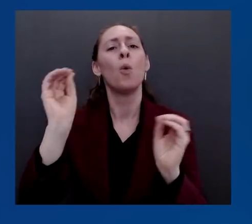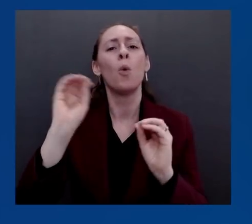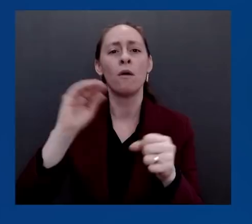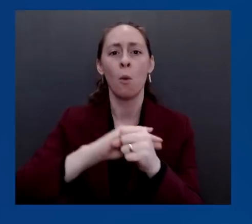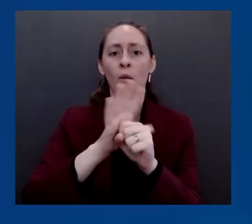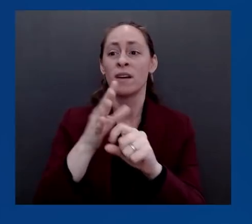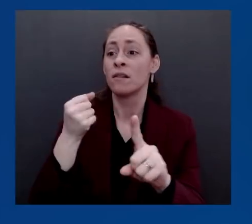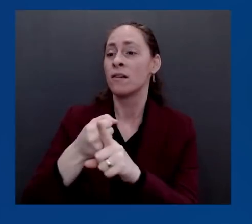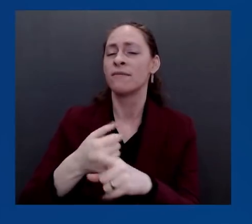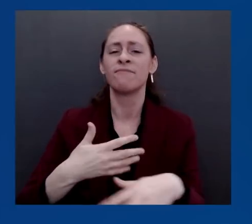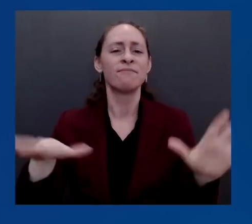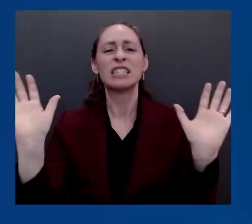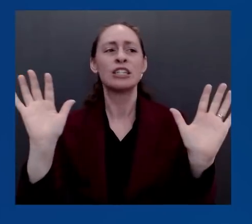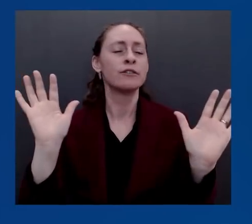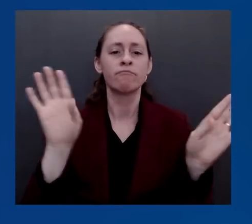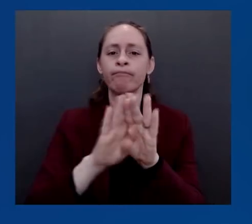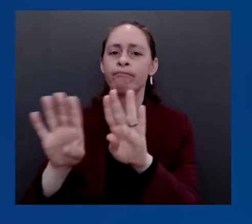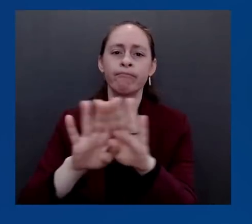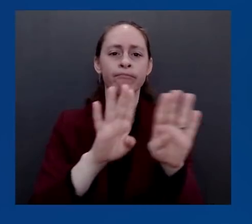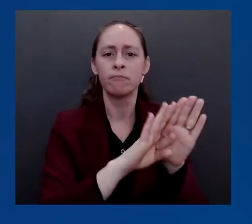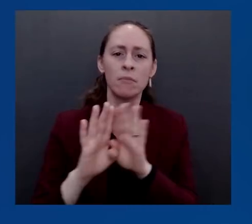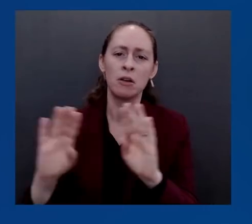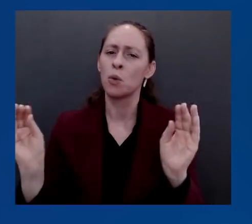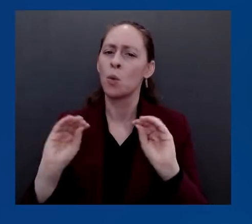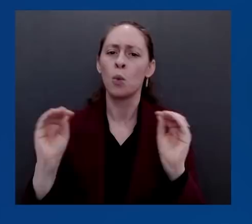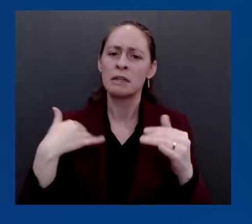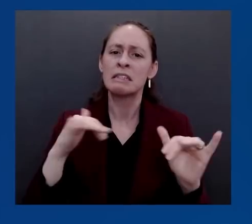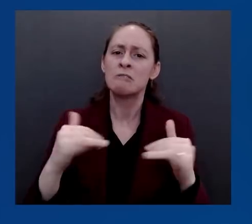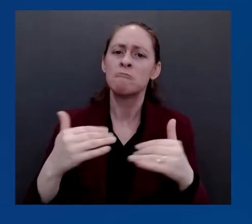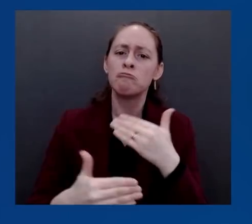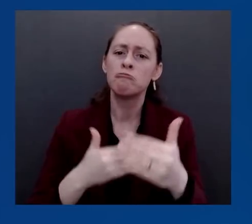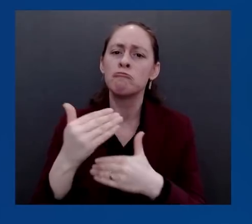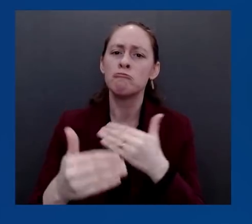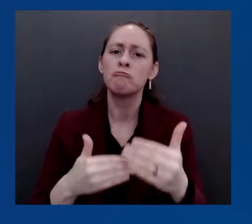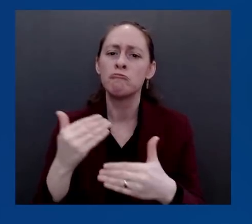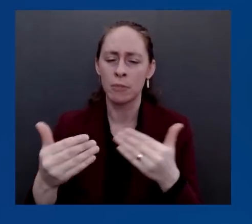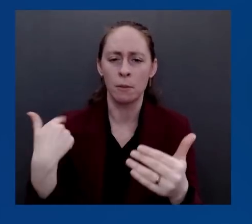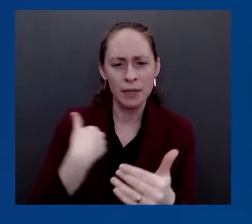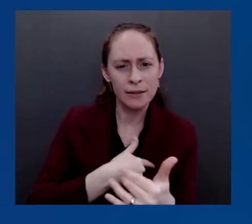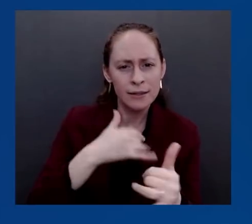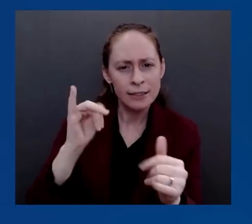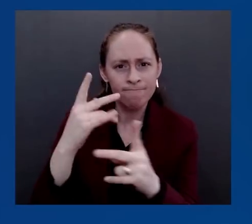As we look forward, we'll continue to enhance the powerful set of tools that we have at our disposal.